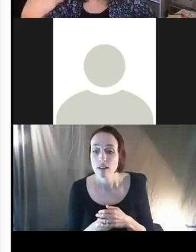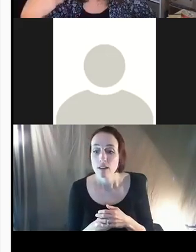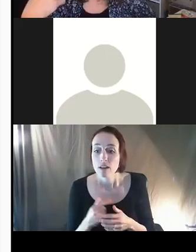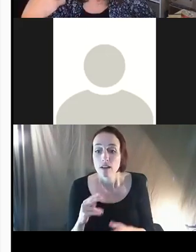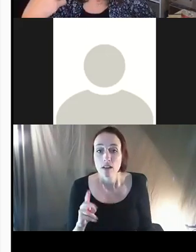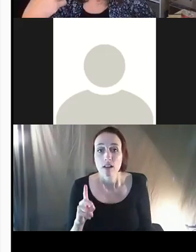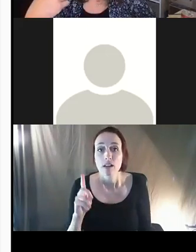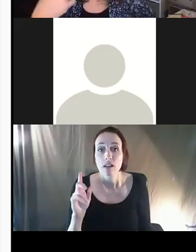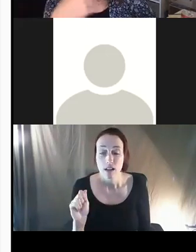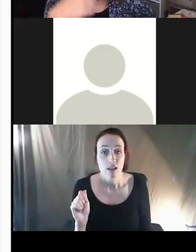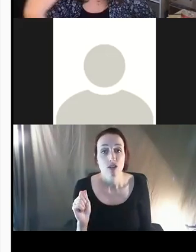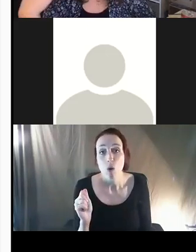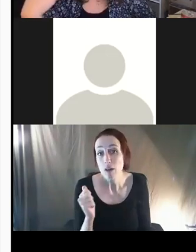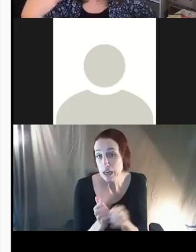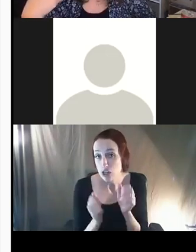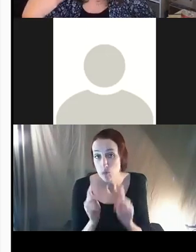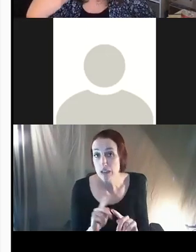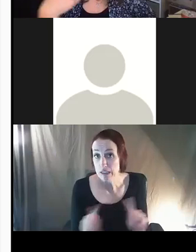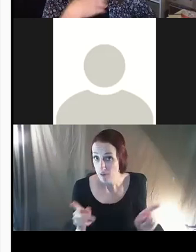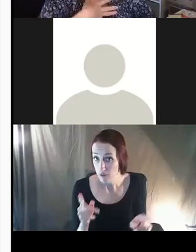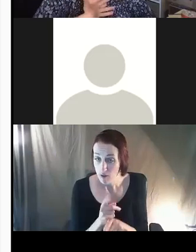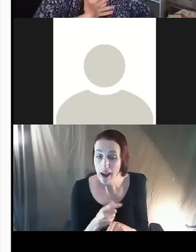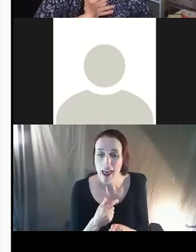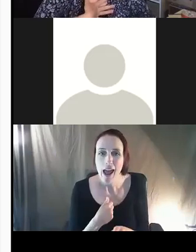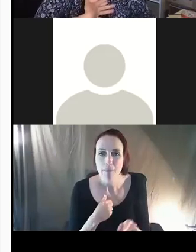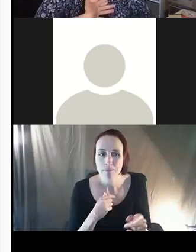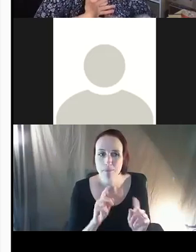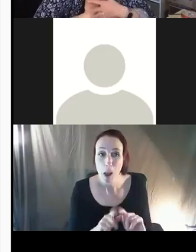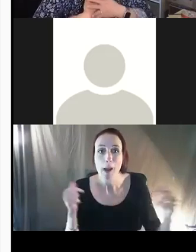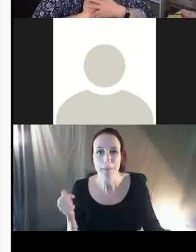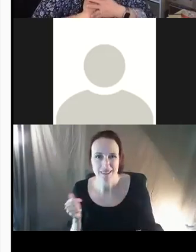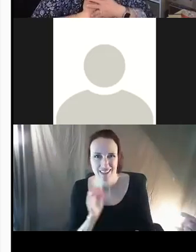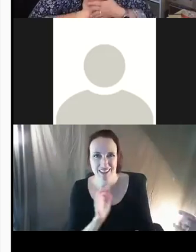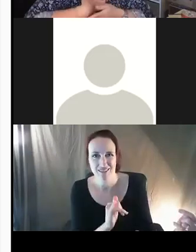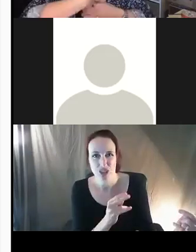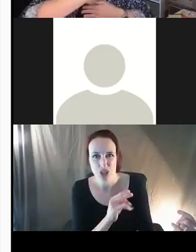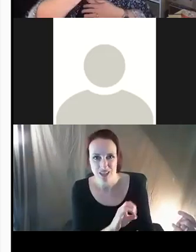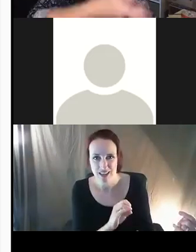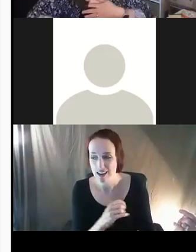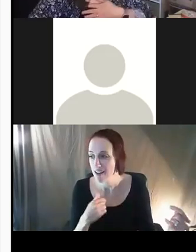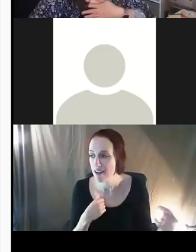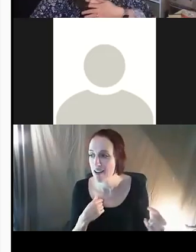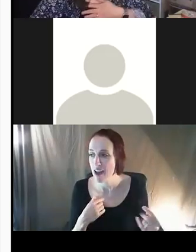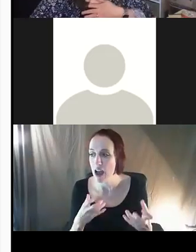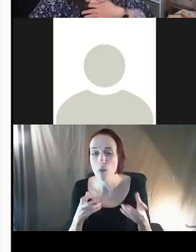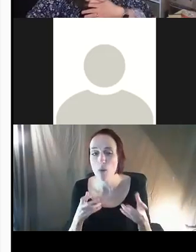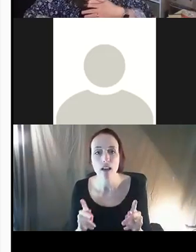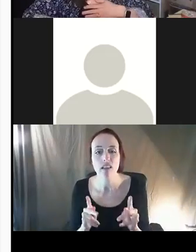it differently, I function the other way. I want to let the writing flow.